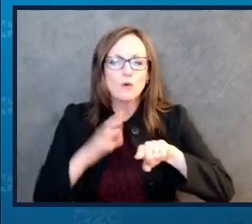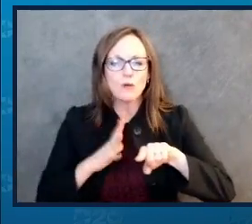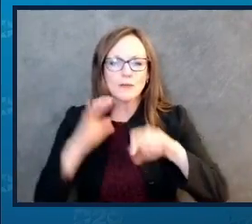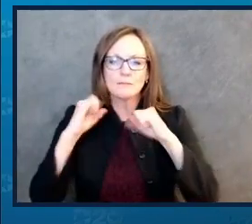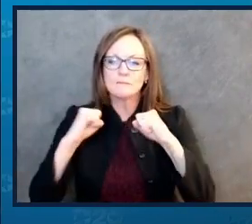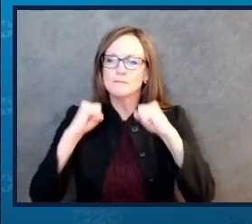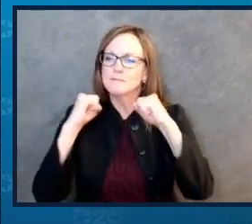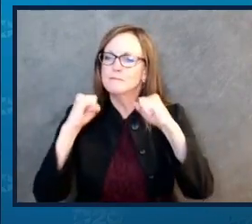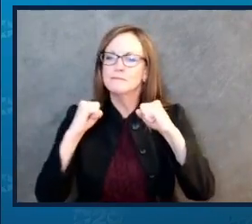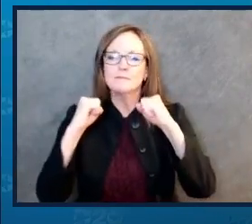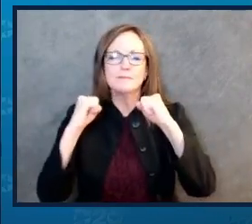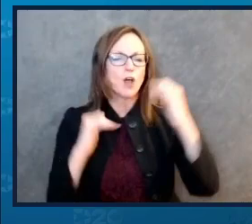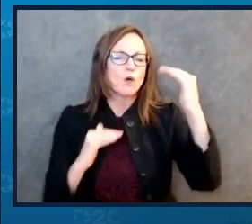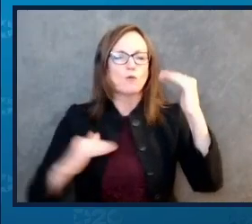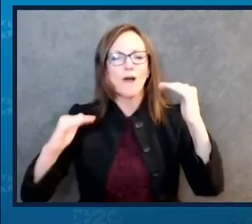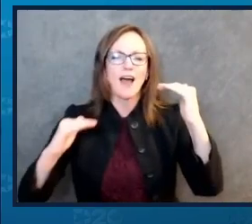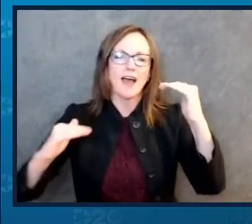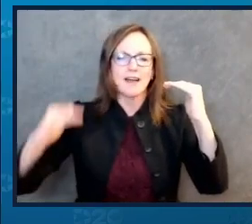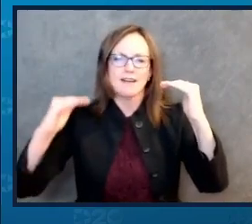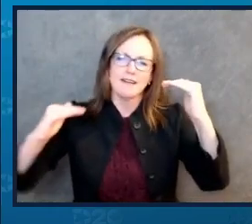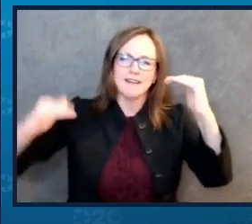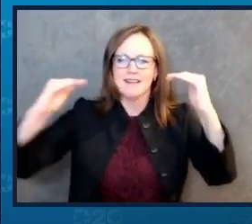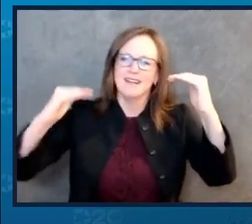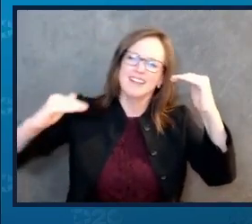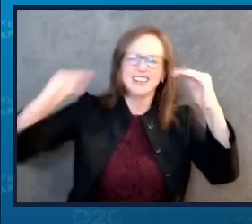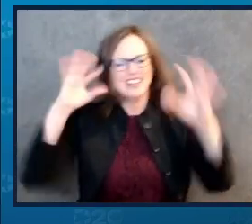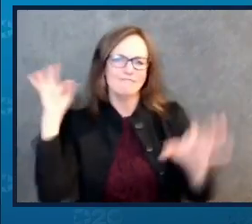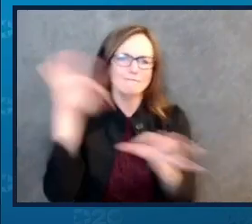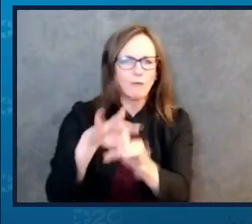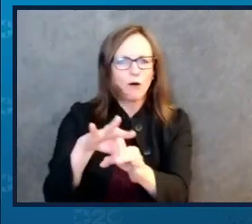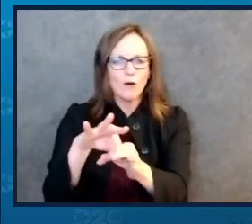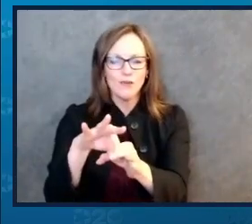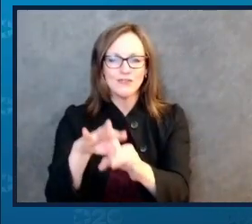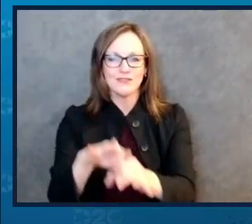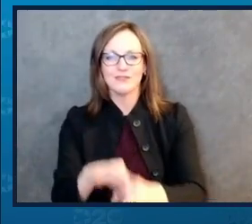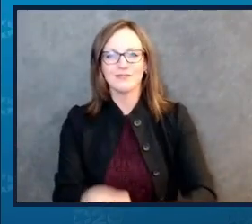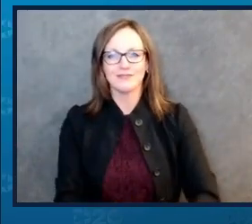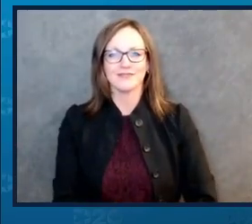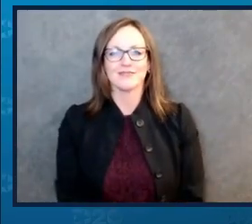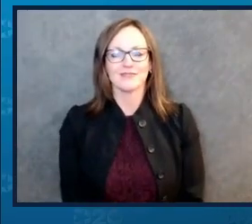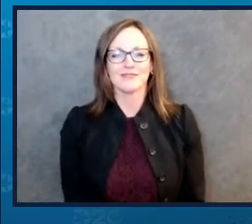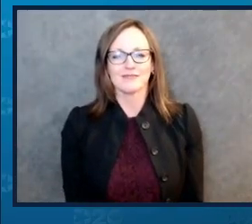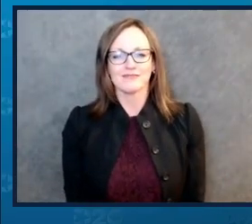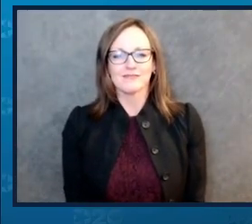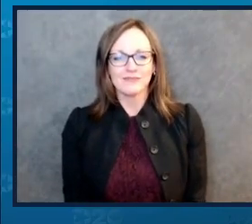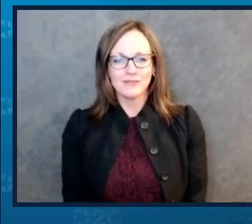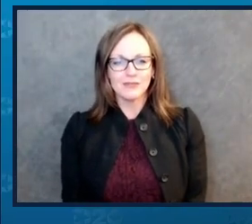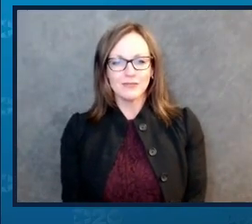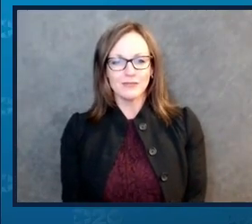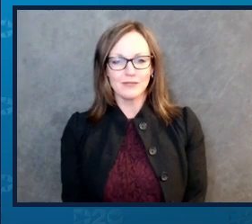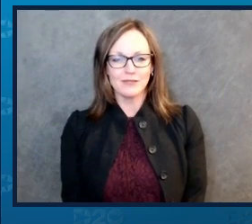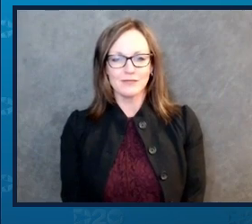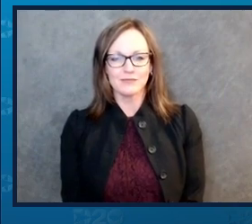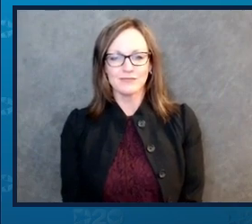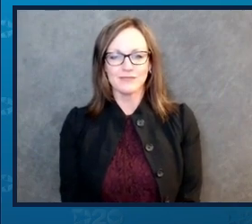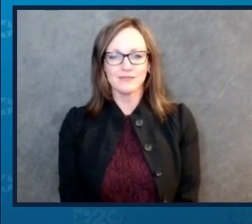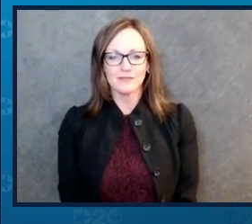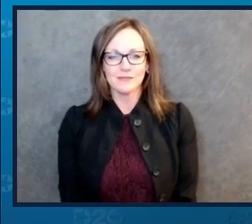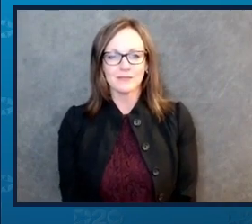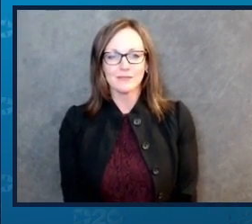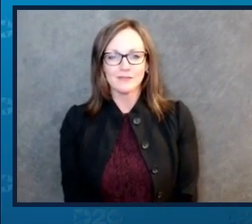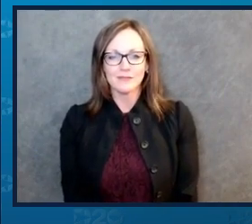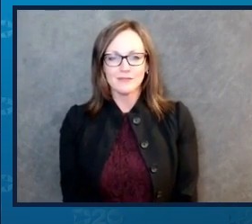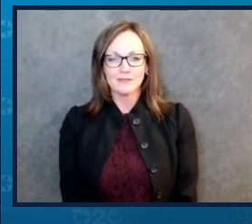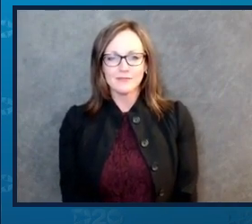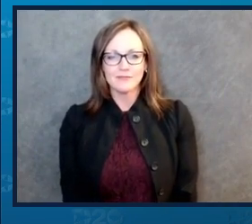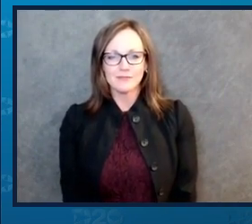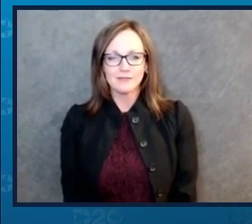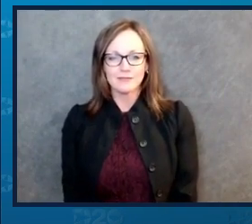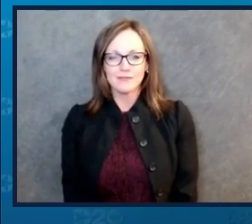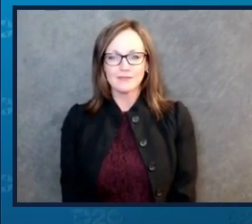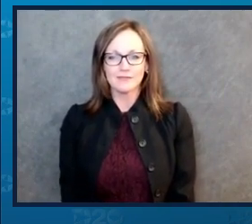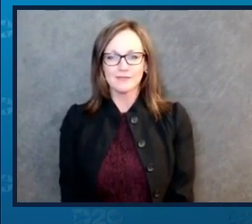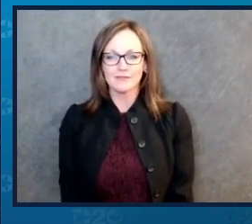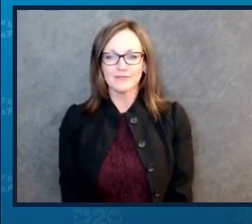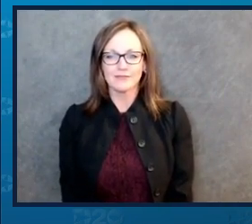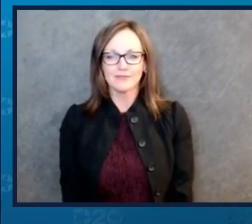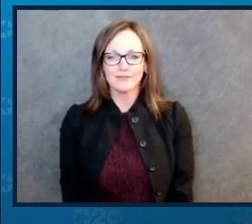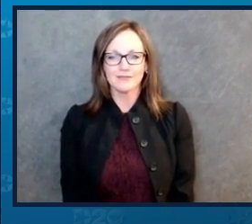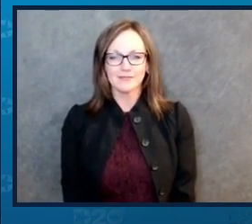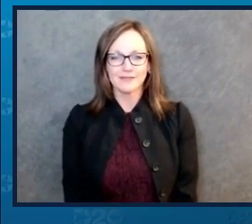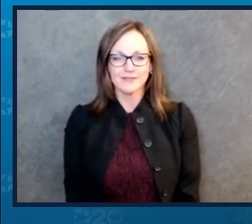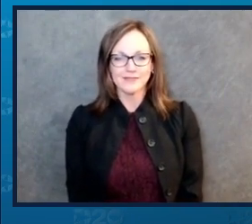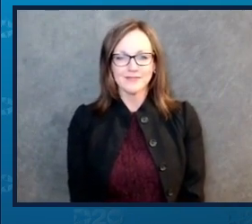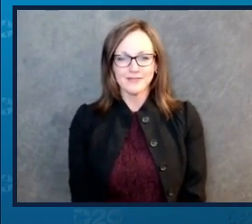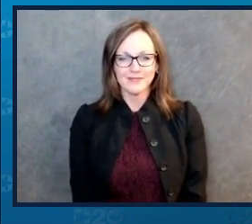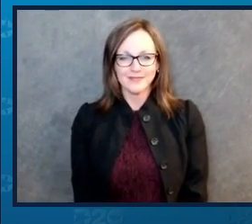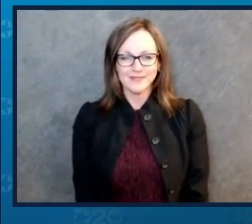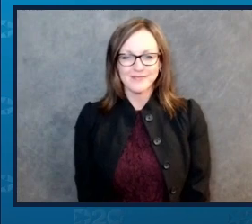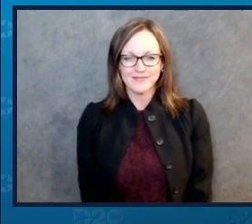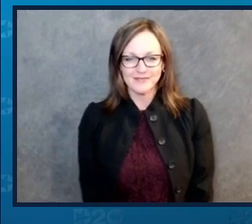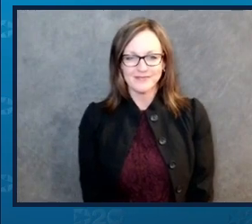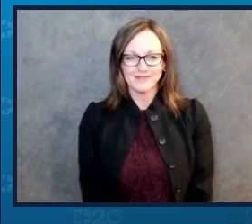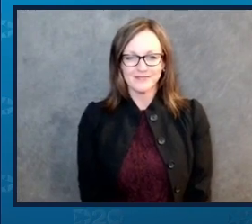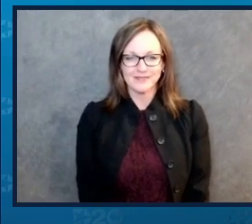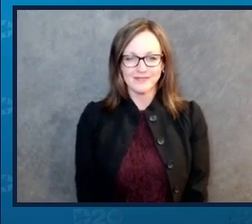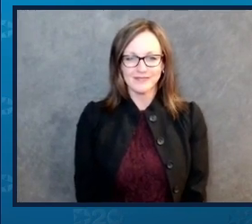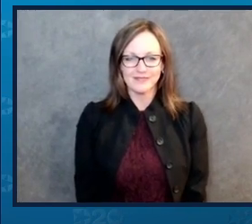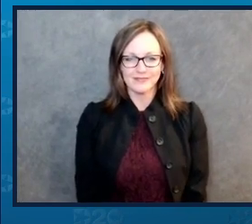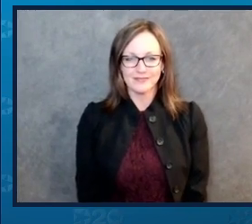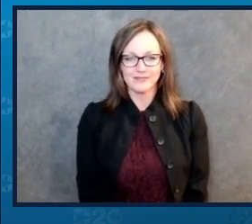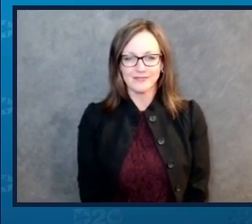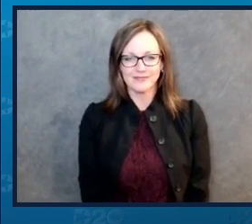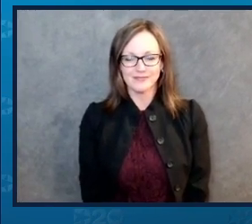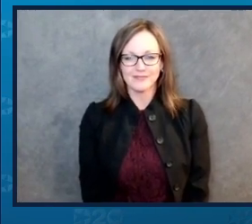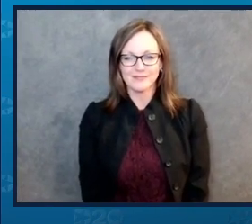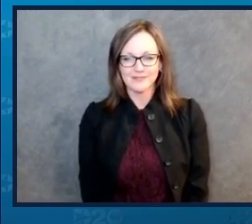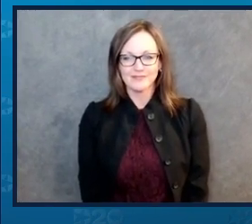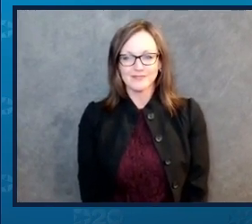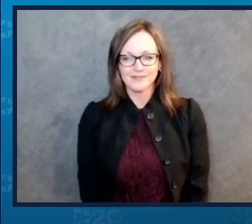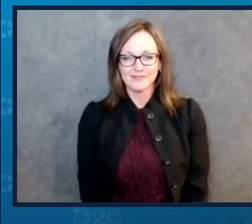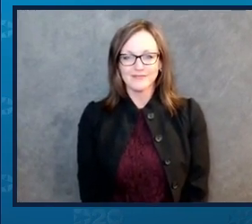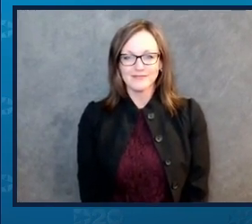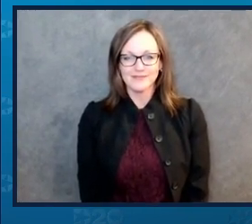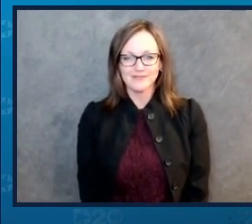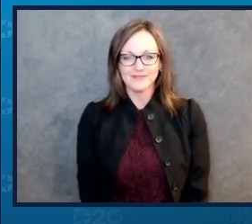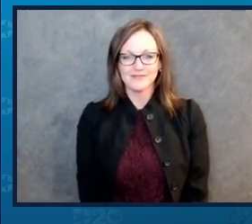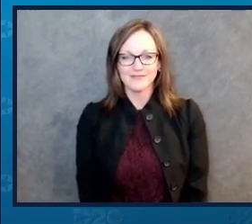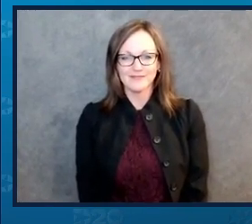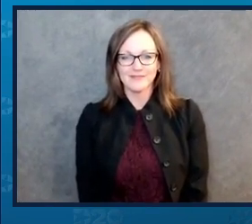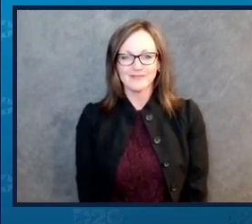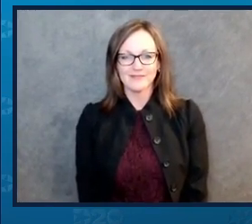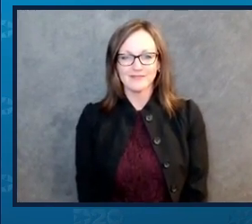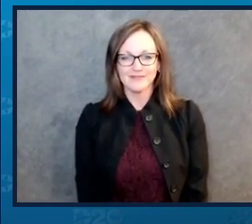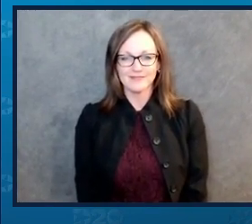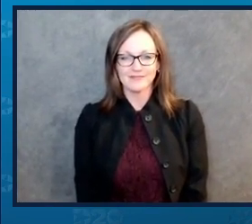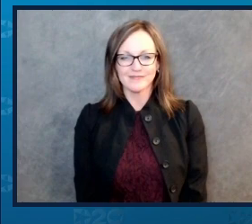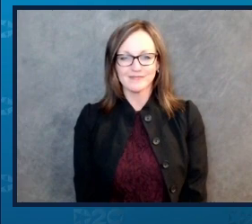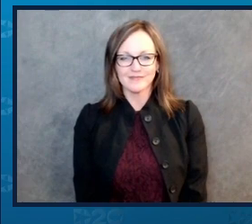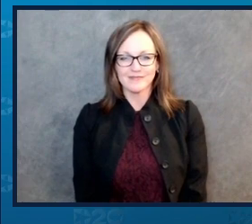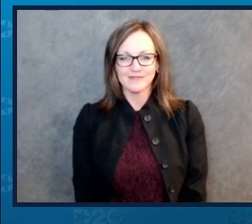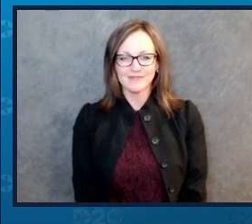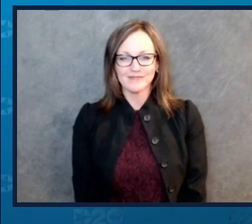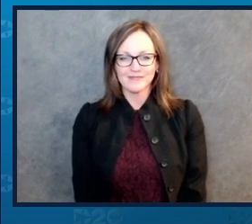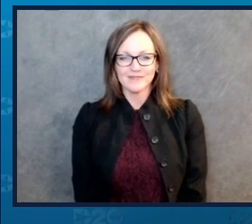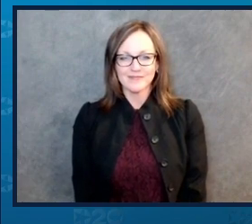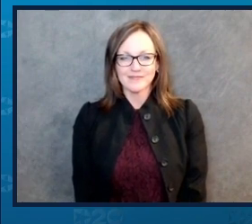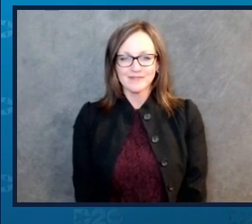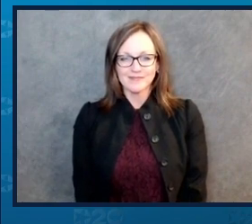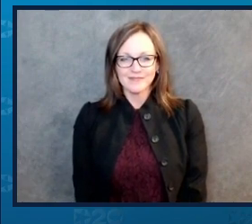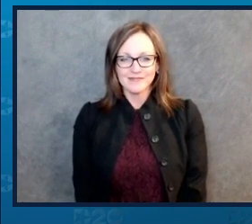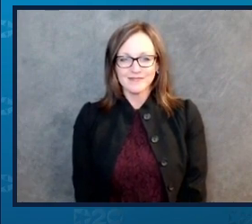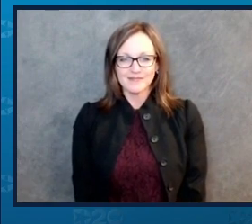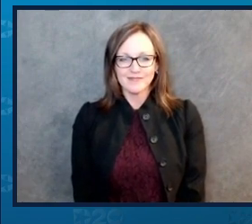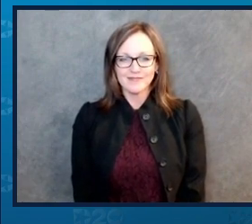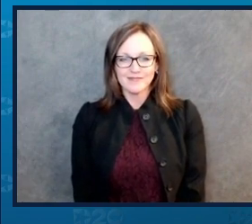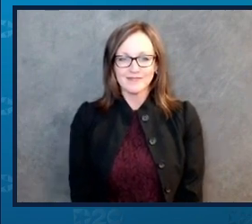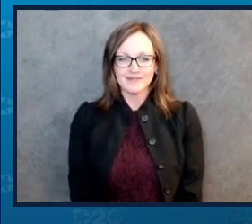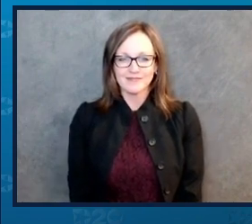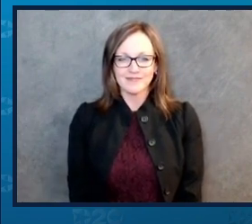KEEP RISING.